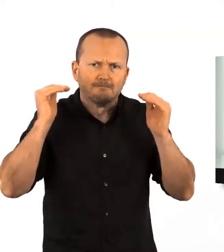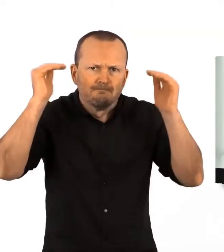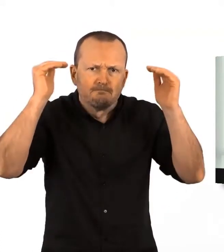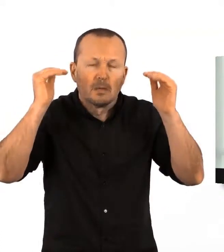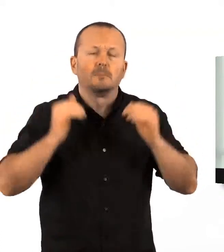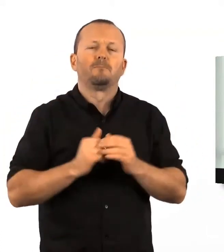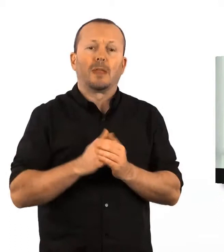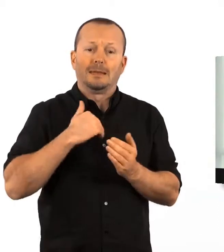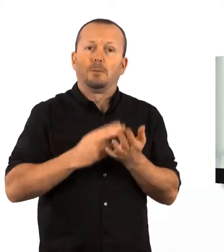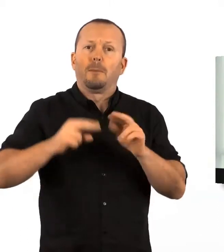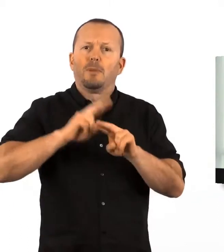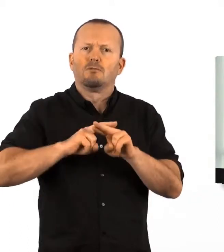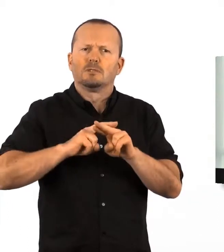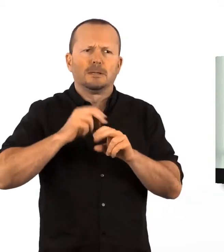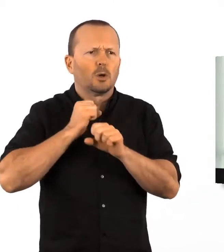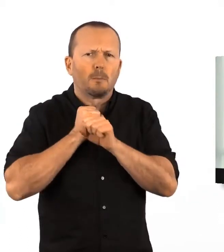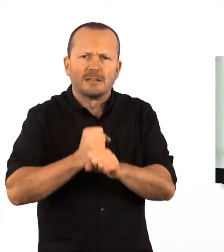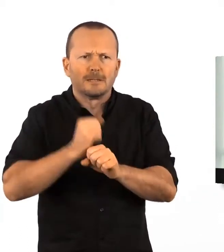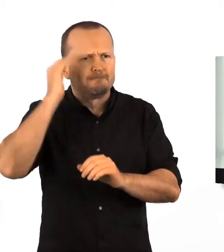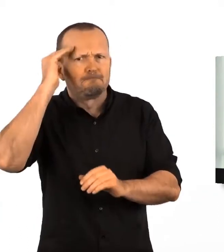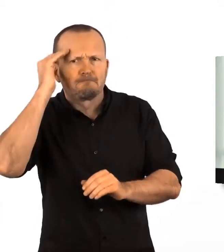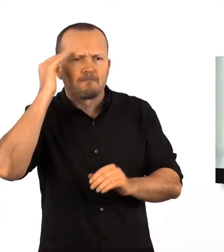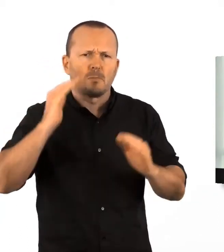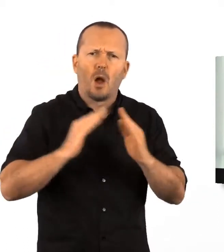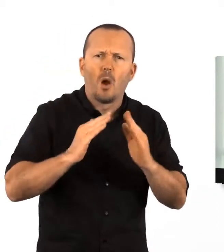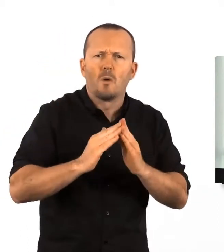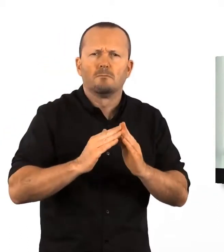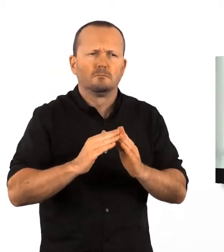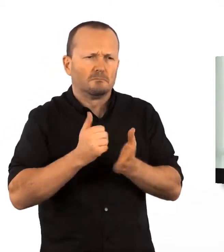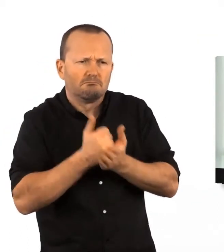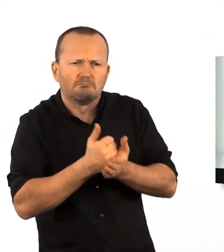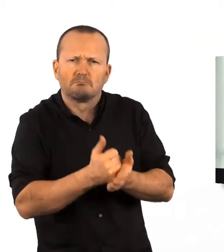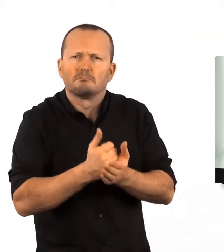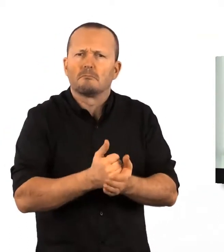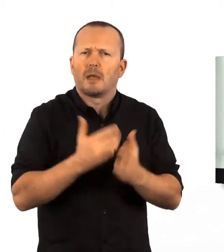we need parents who are committed to following things up at home so you need to be able to